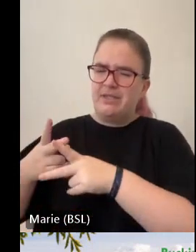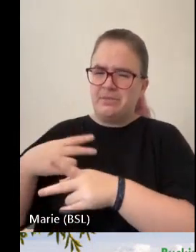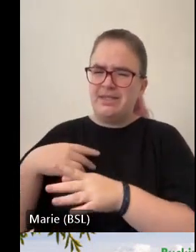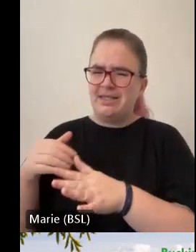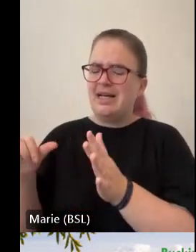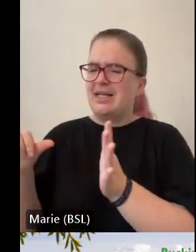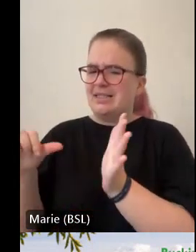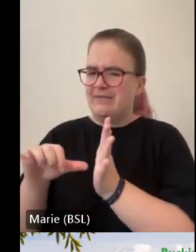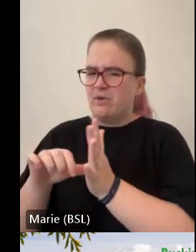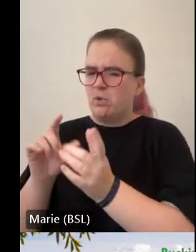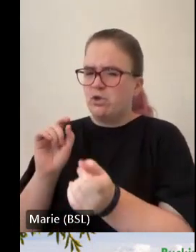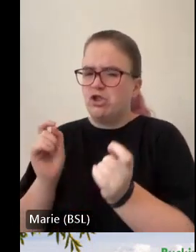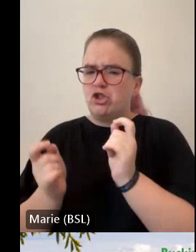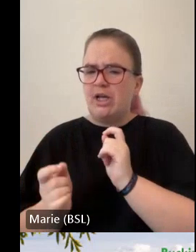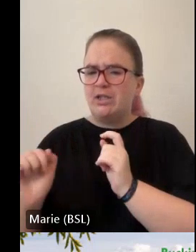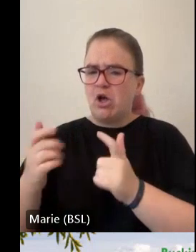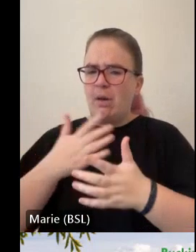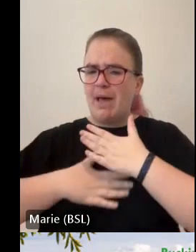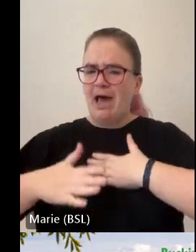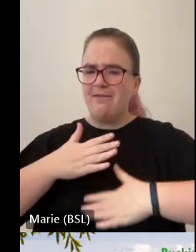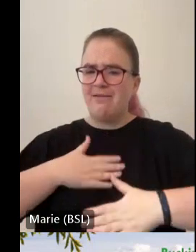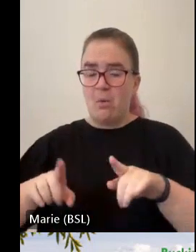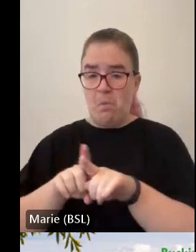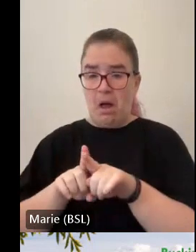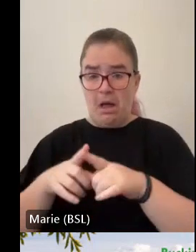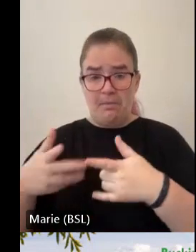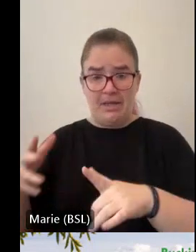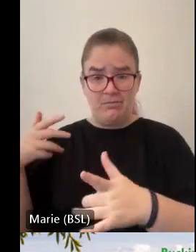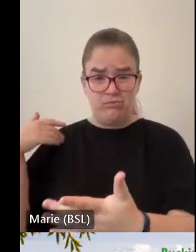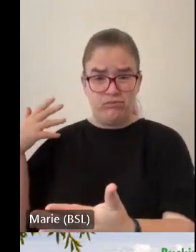of behaviour because she'd been doing it for a long time.